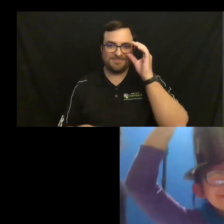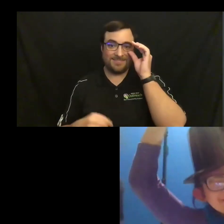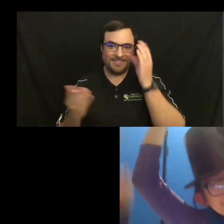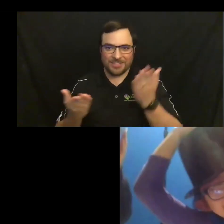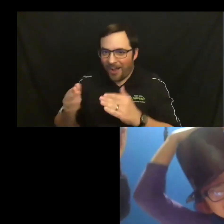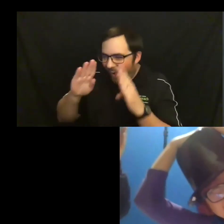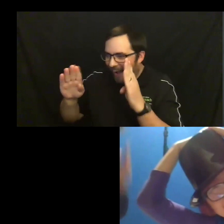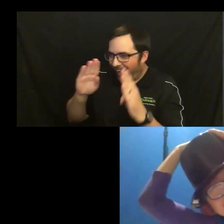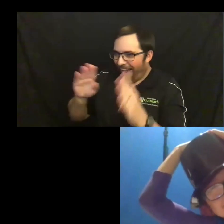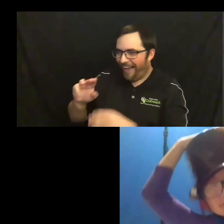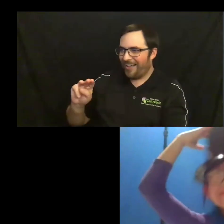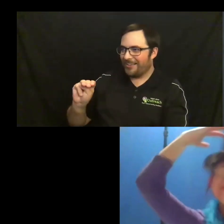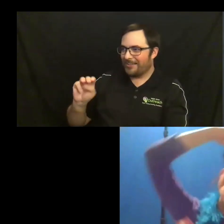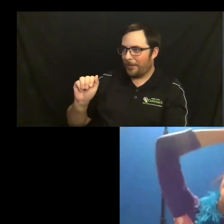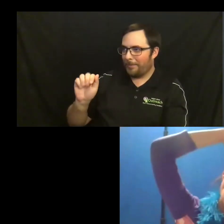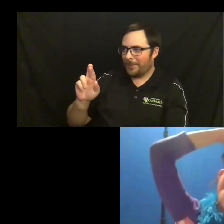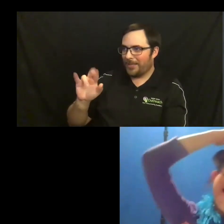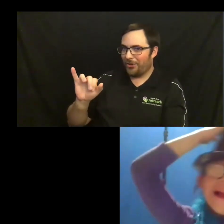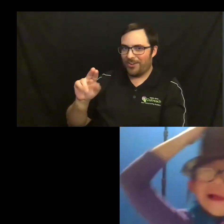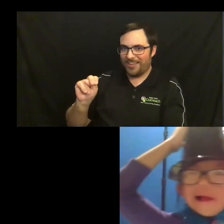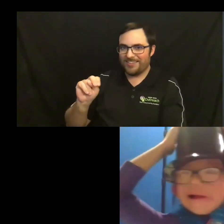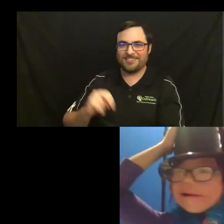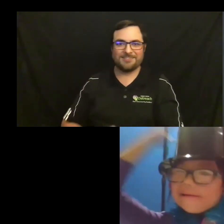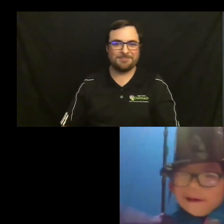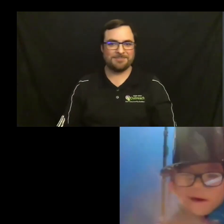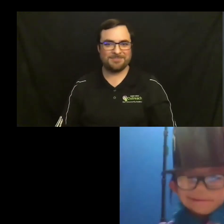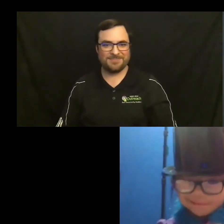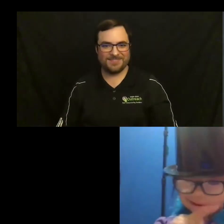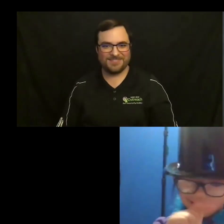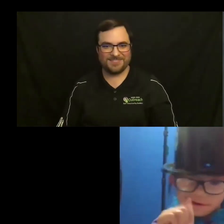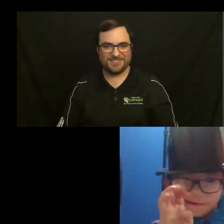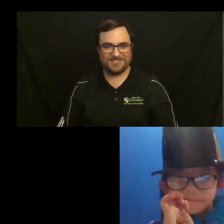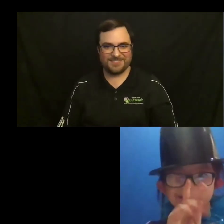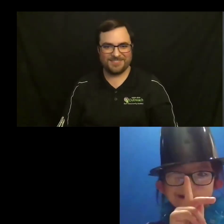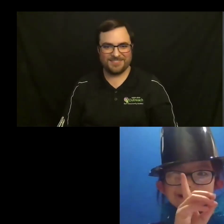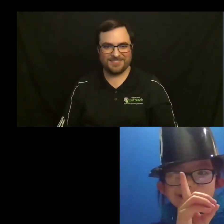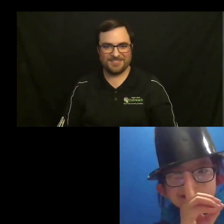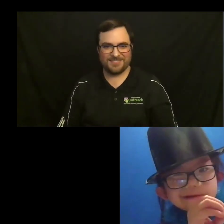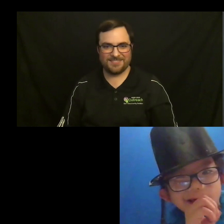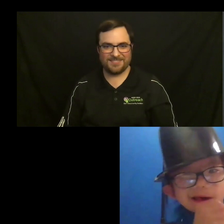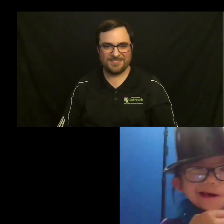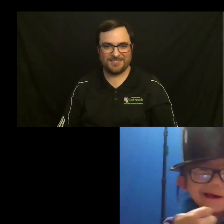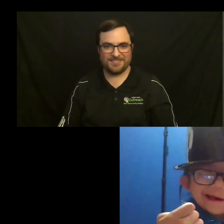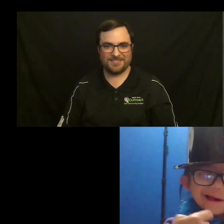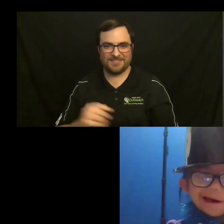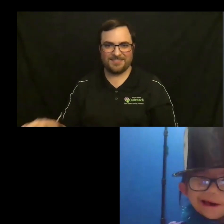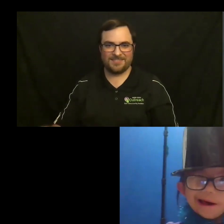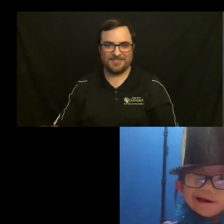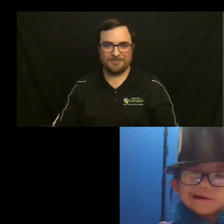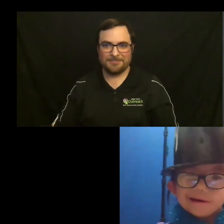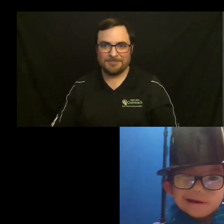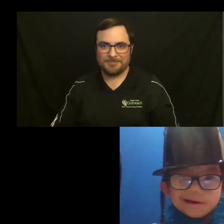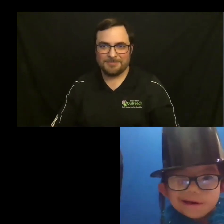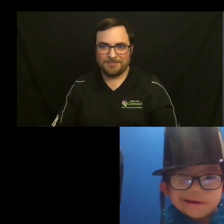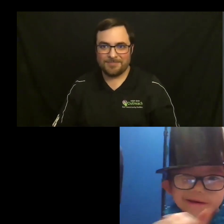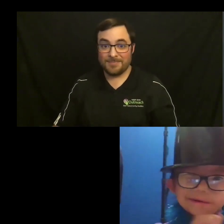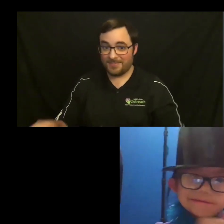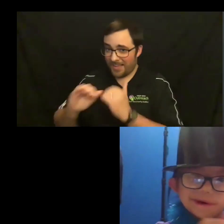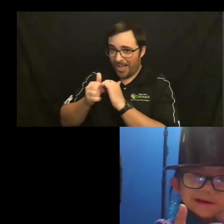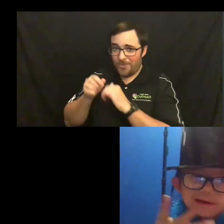Hi Marian! How are you?